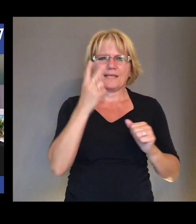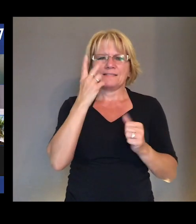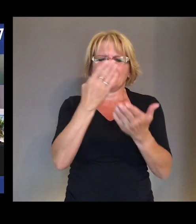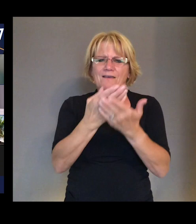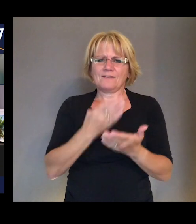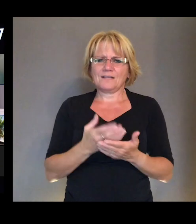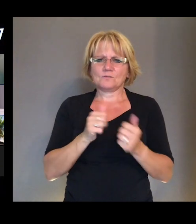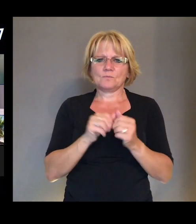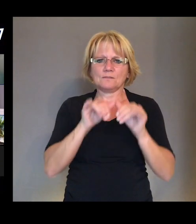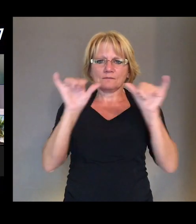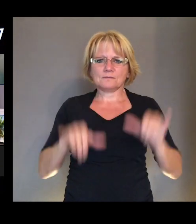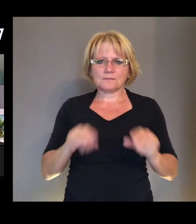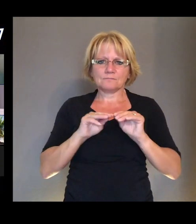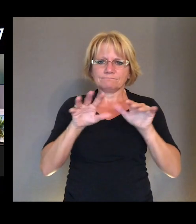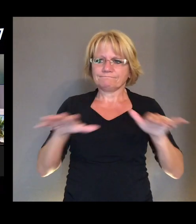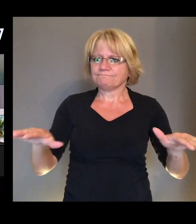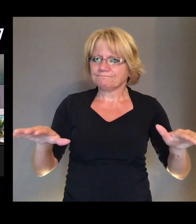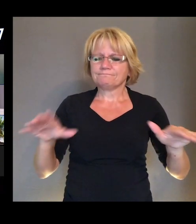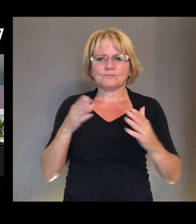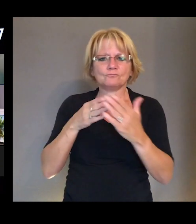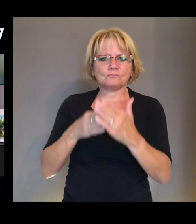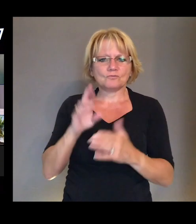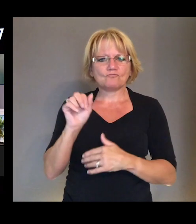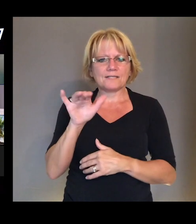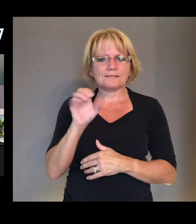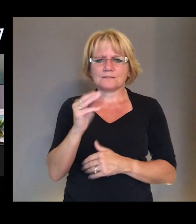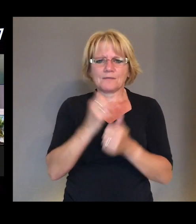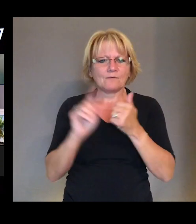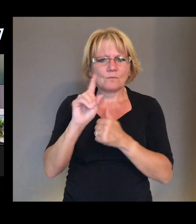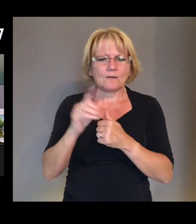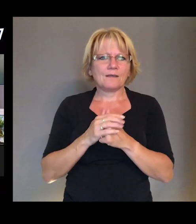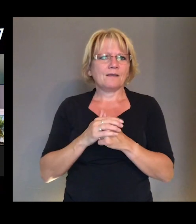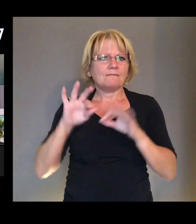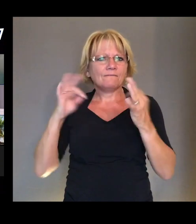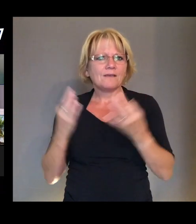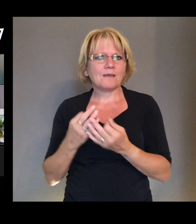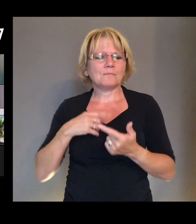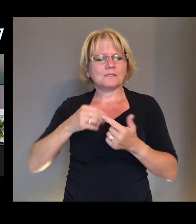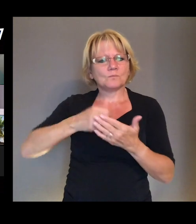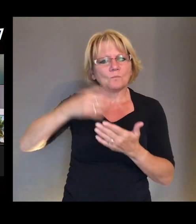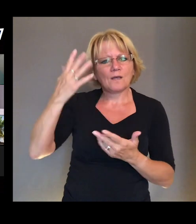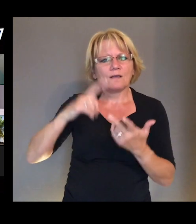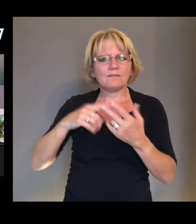you can see evidence of systemic racism in every area of life. The disparities and family wealth, incarceration rates,